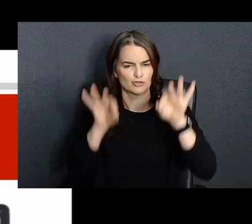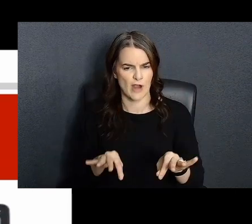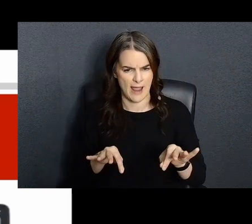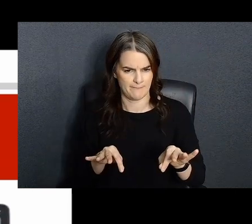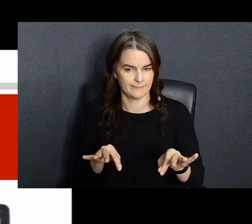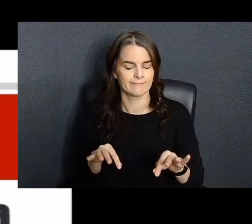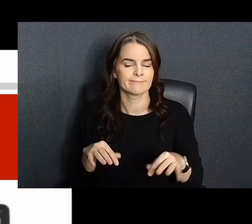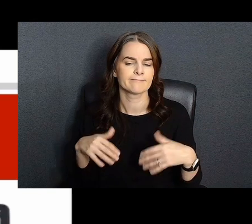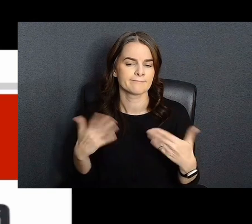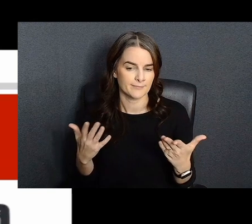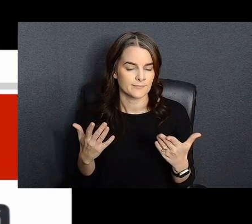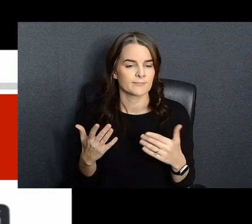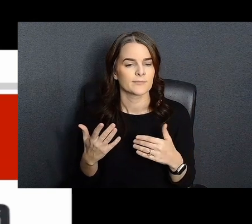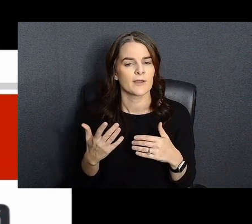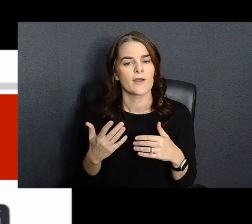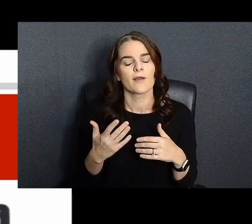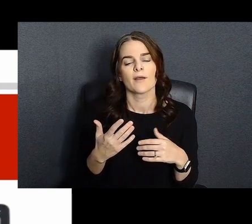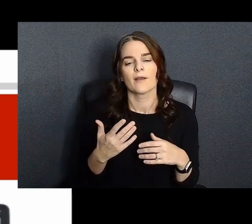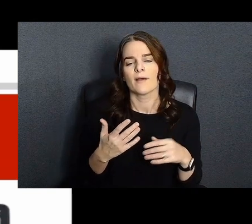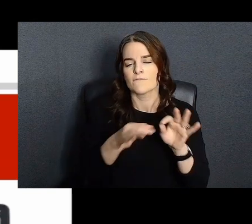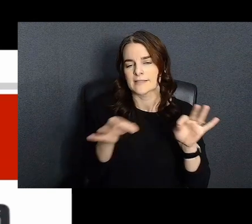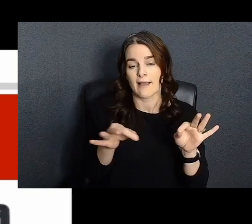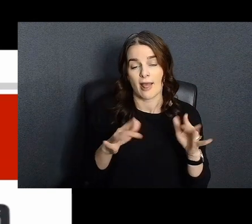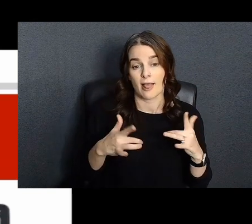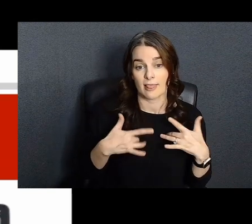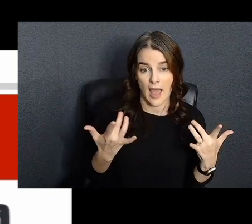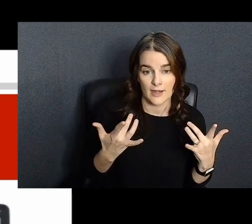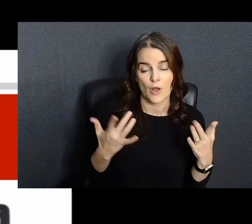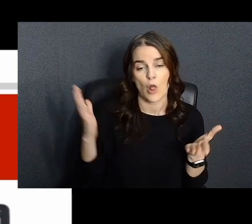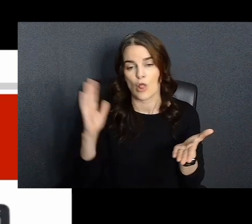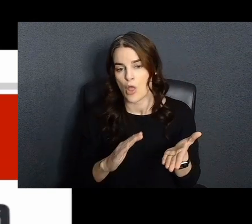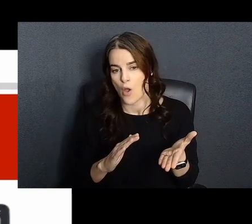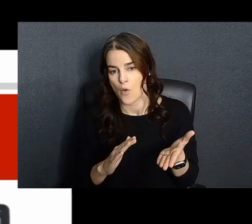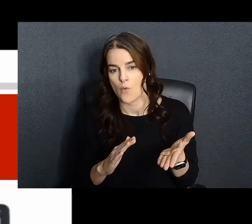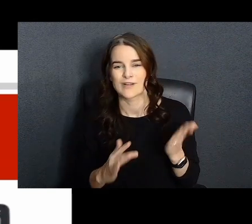So we use phrases like light and low tech devices, mid, tech and then high tech.